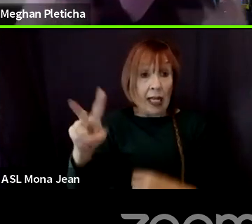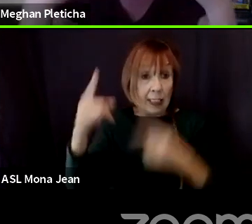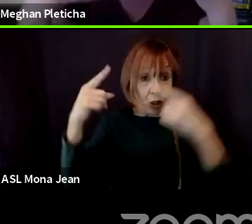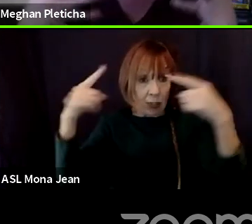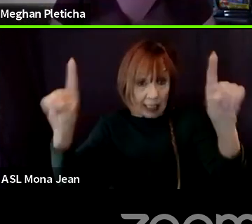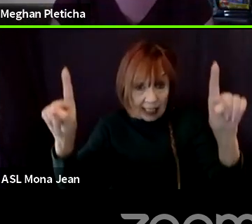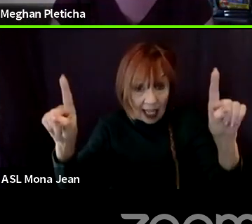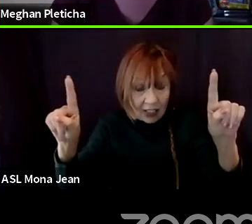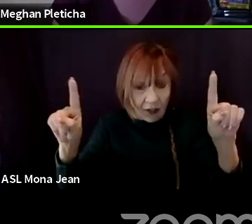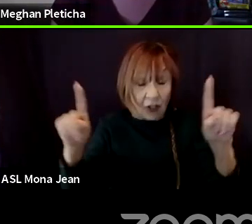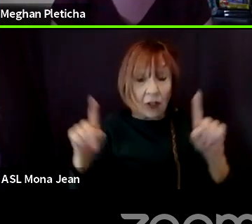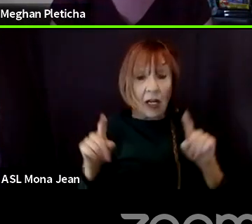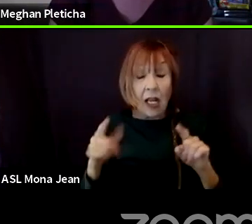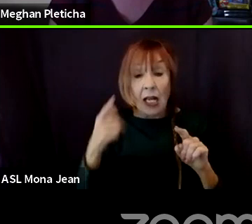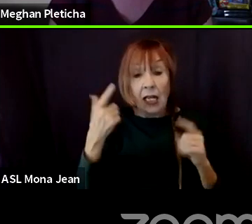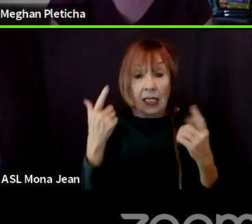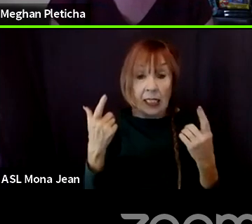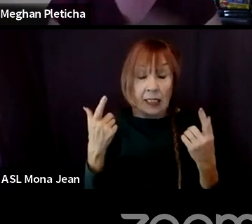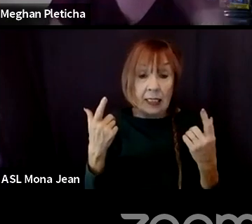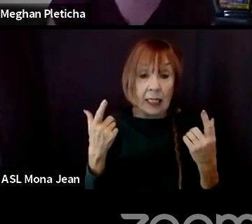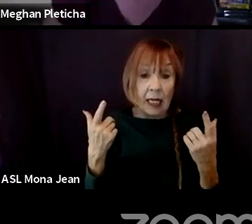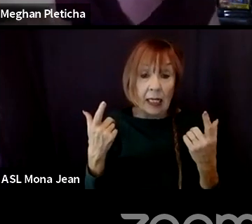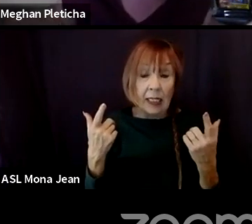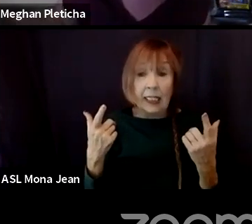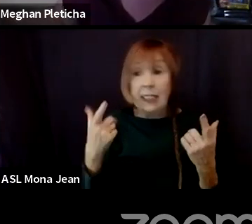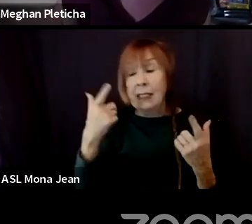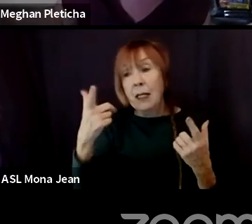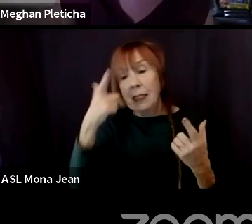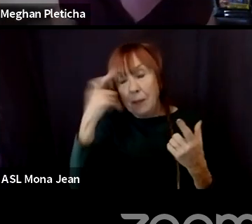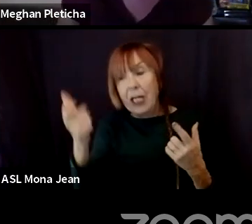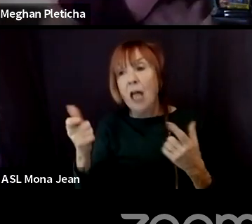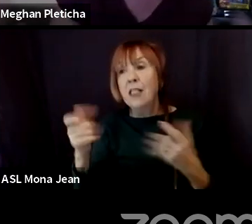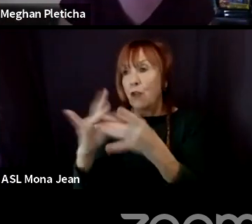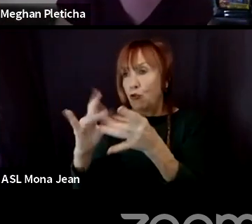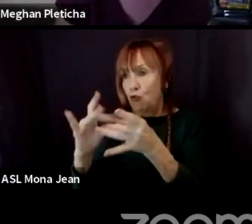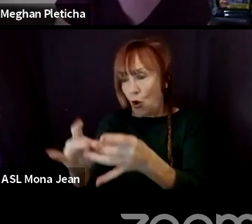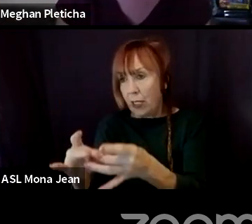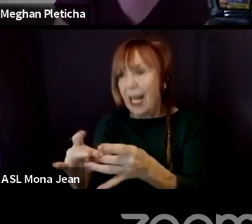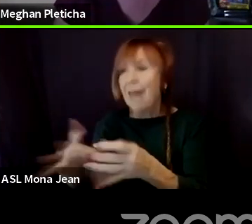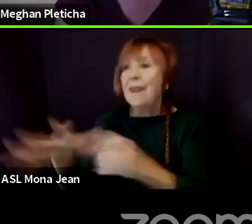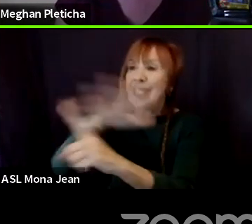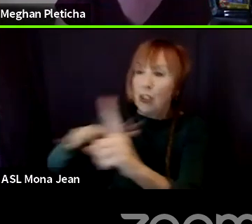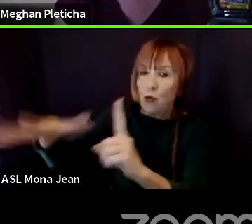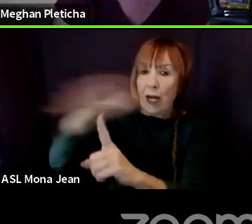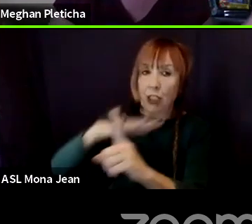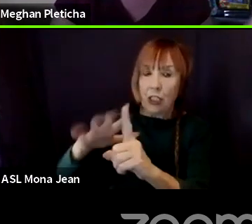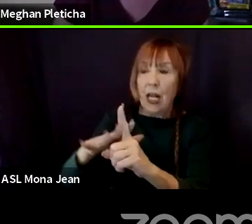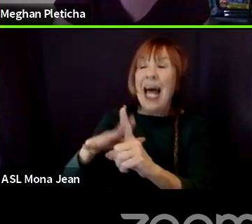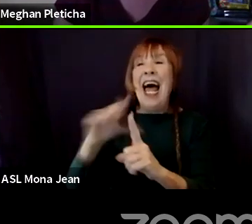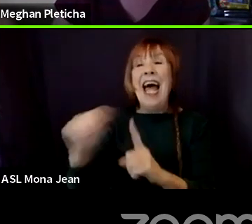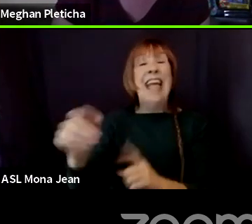both sides building it up. There are times when you have a very talented comedic actor